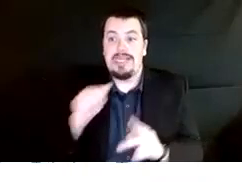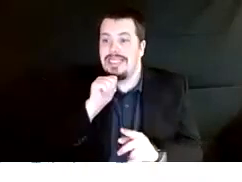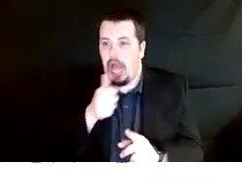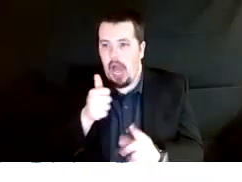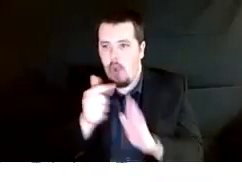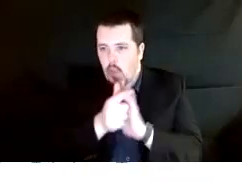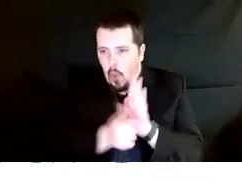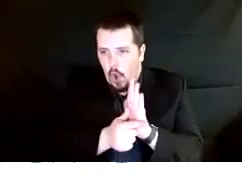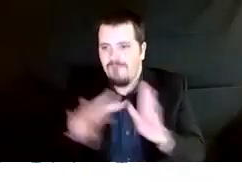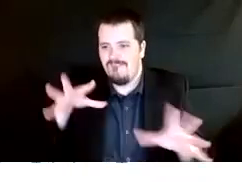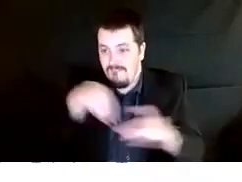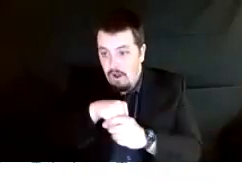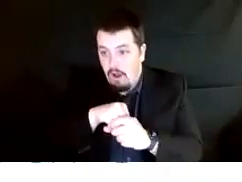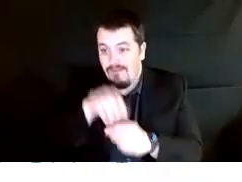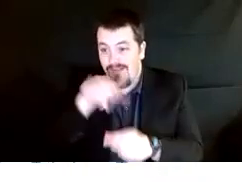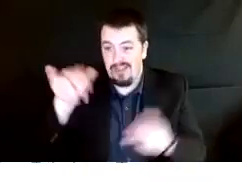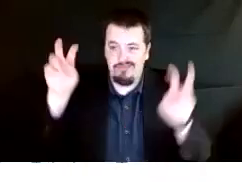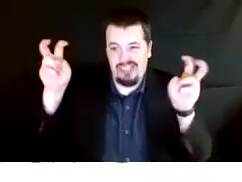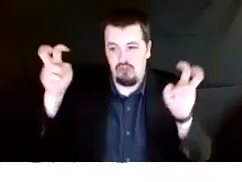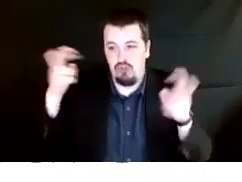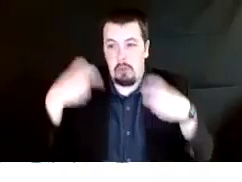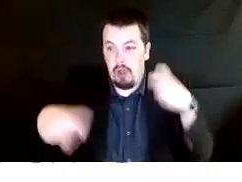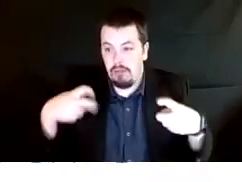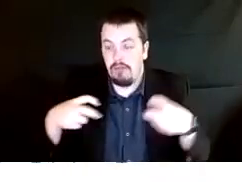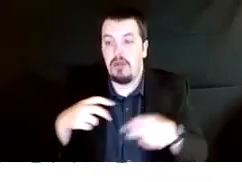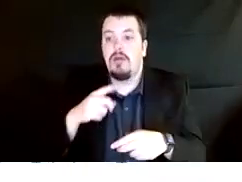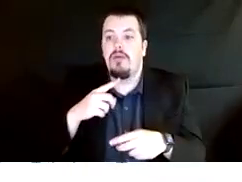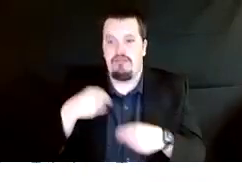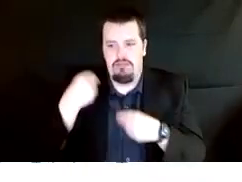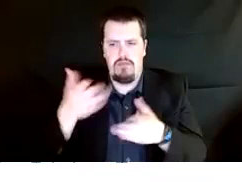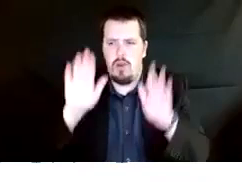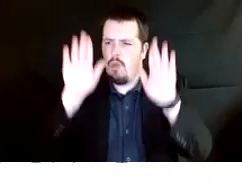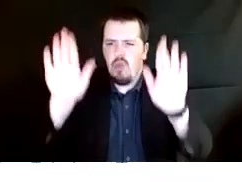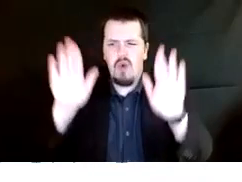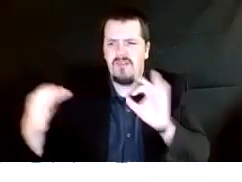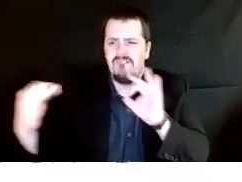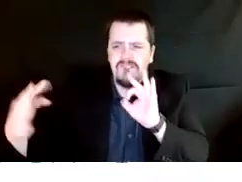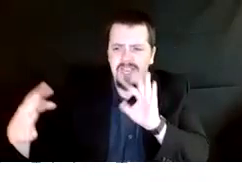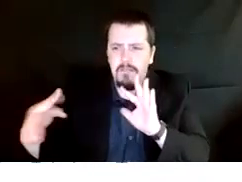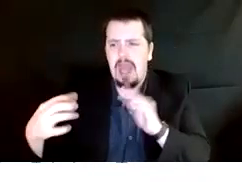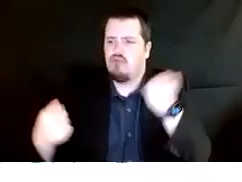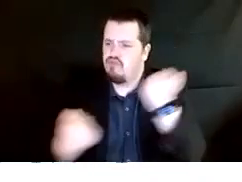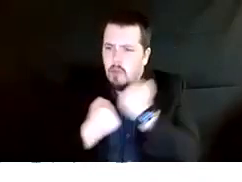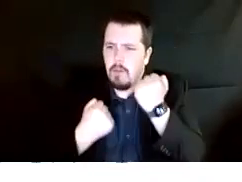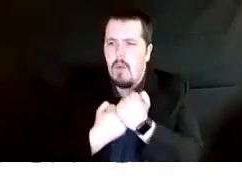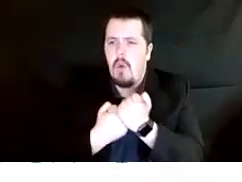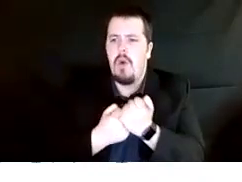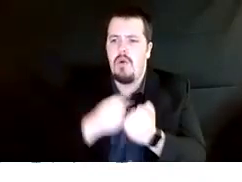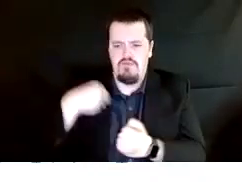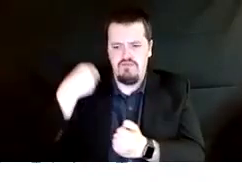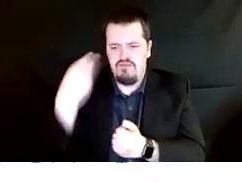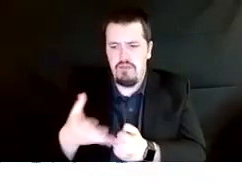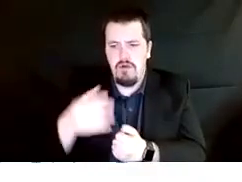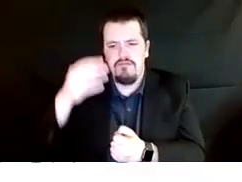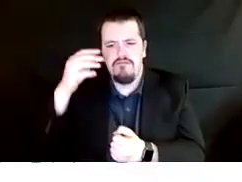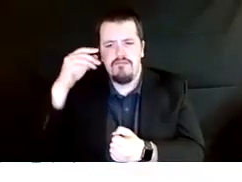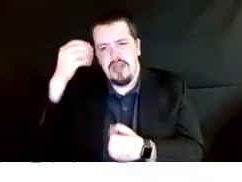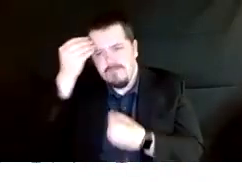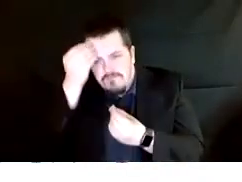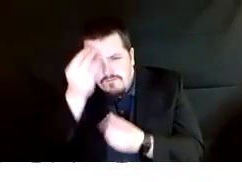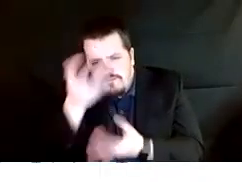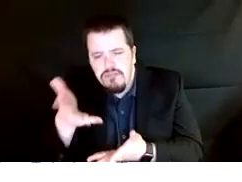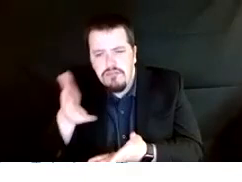involved in this issue, provided wonderful feedback and backing and brought insight into the process